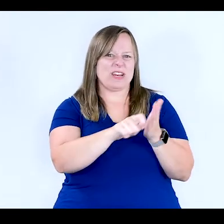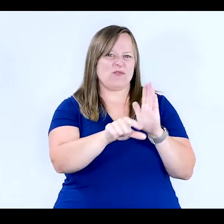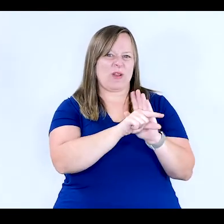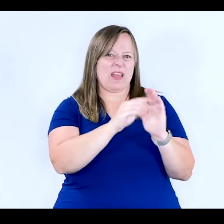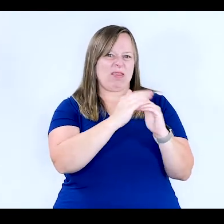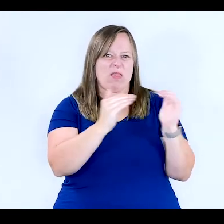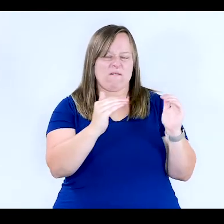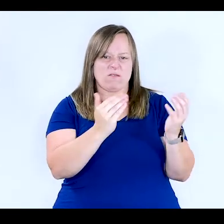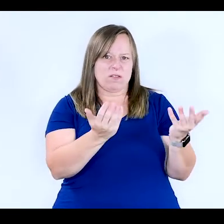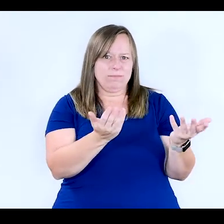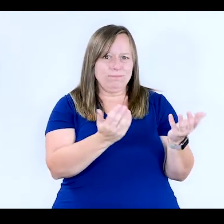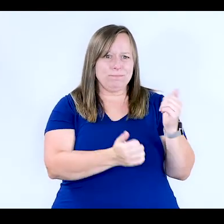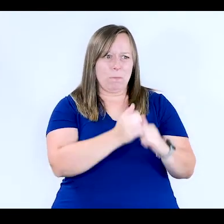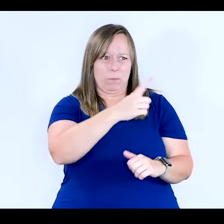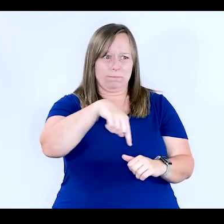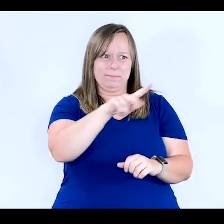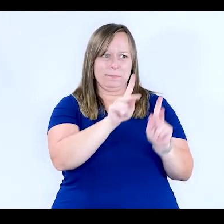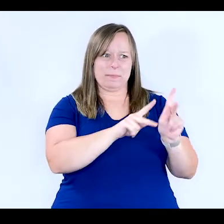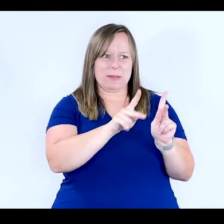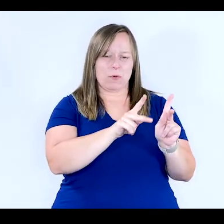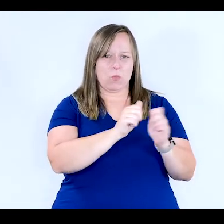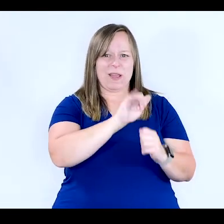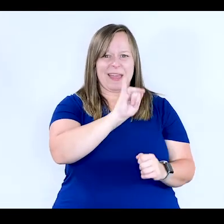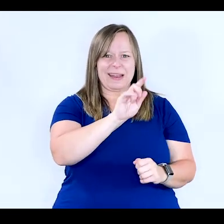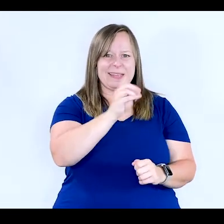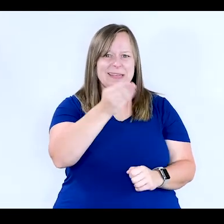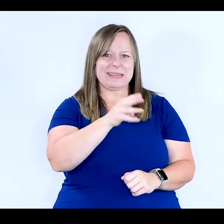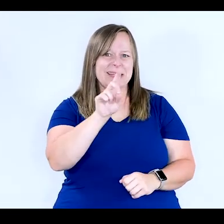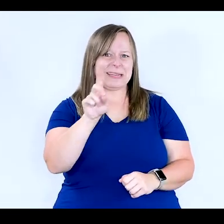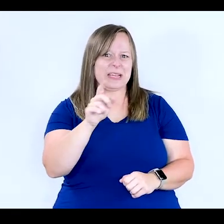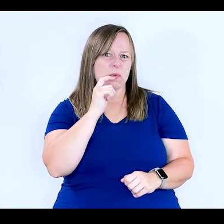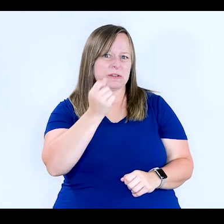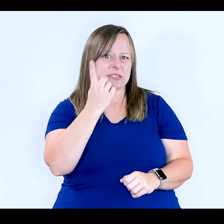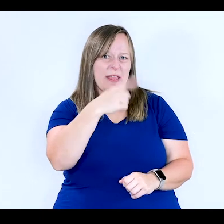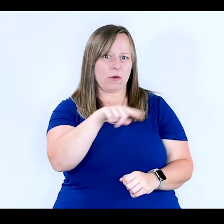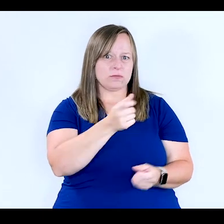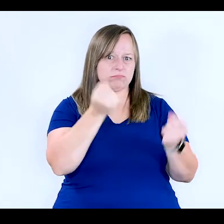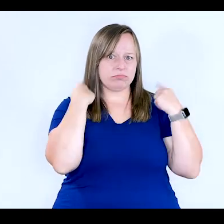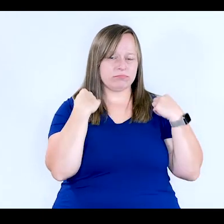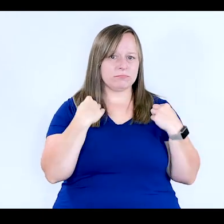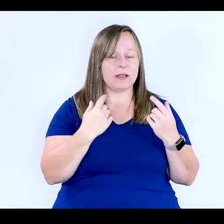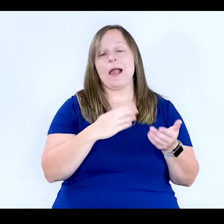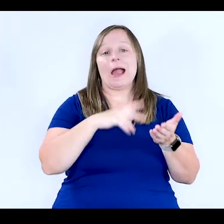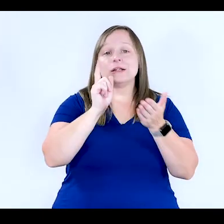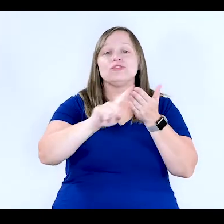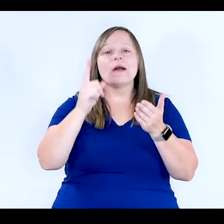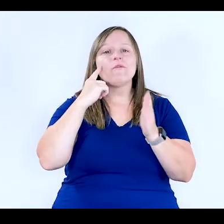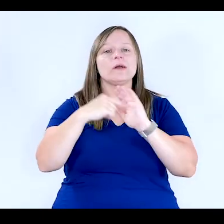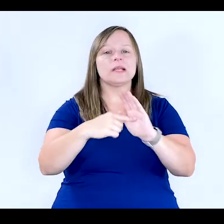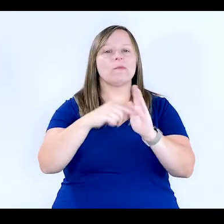grade level where most people with ID/DD would understand. I checked, for example,